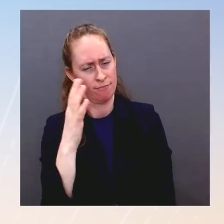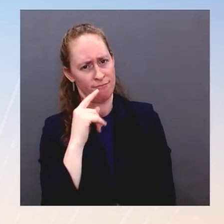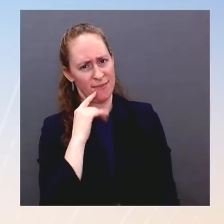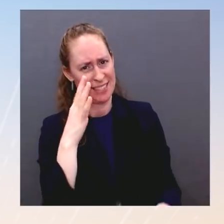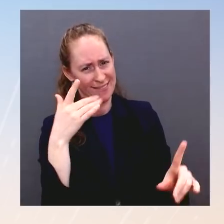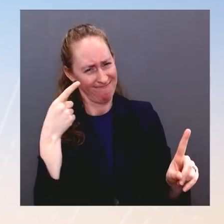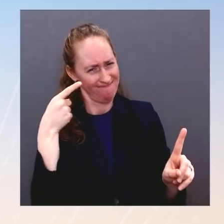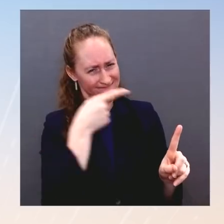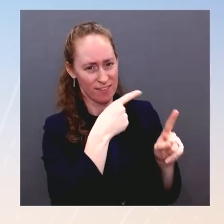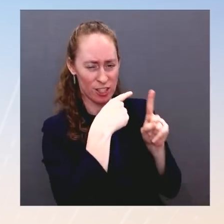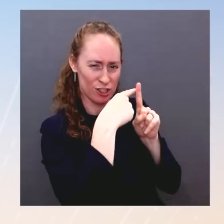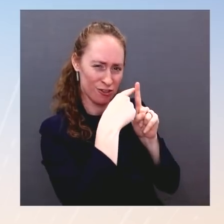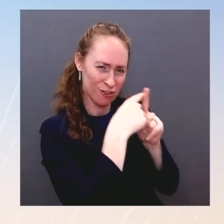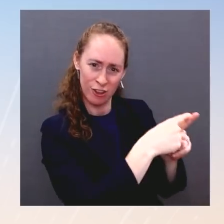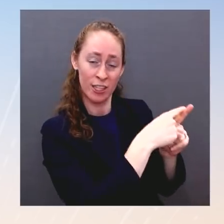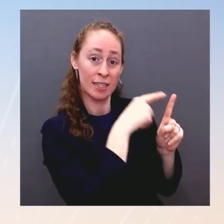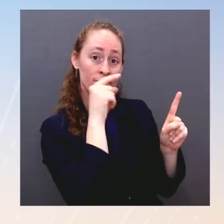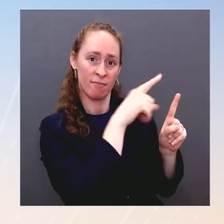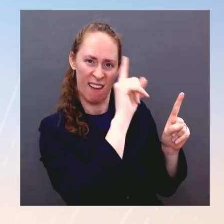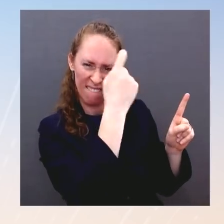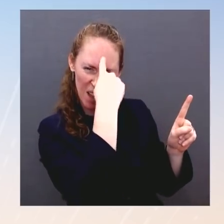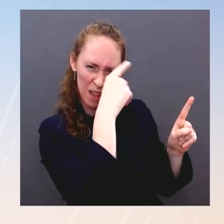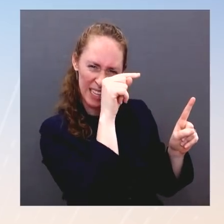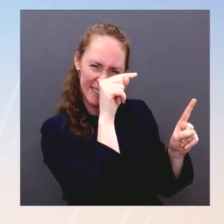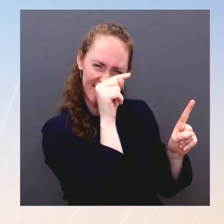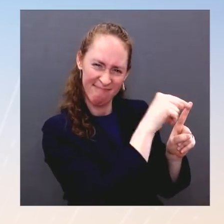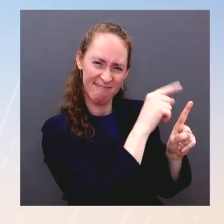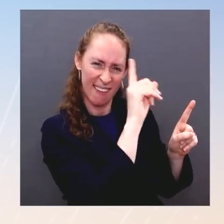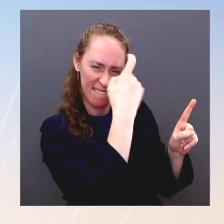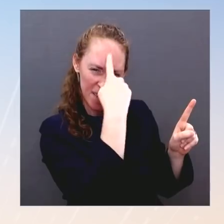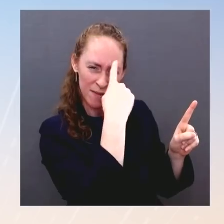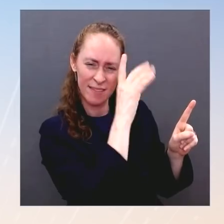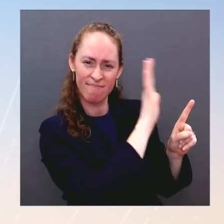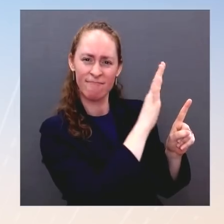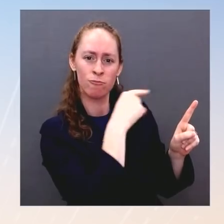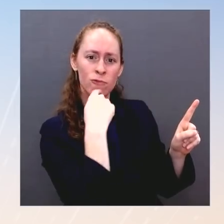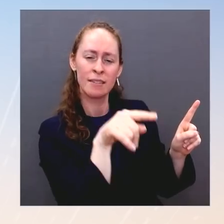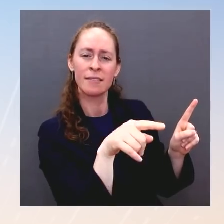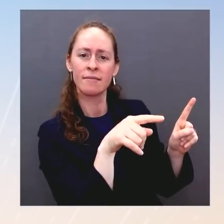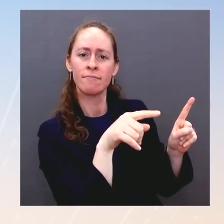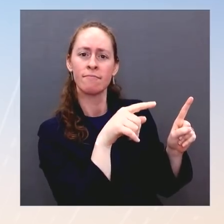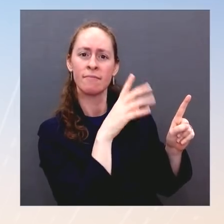We've obviously taken steps already that have gone far and above what have ever been done --